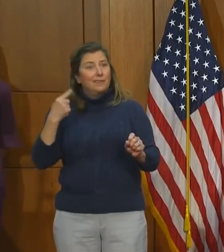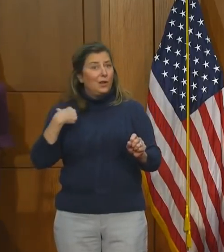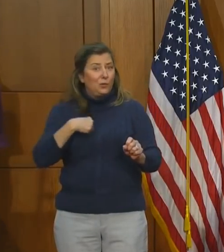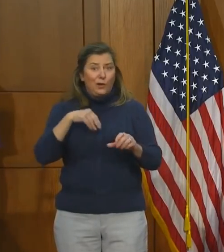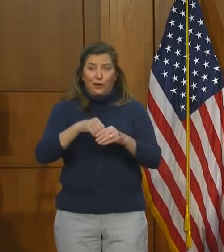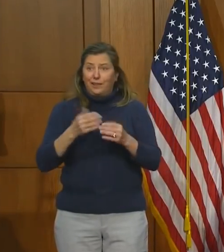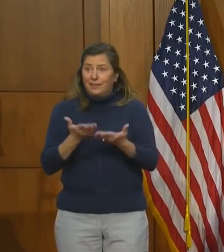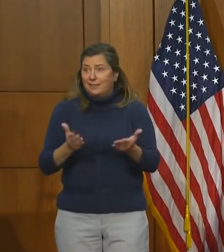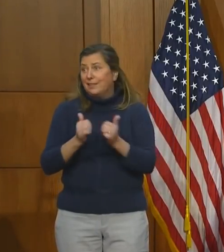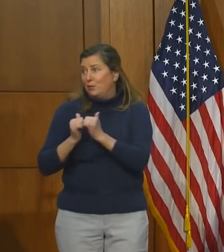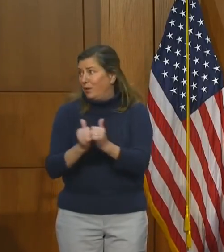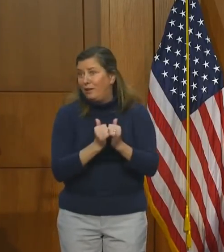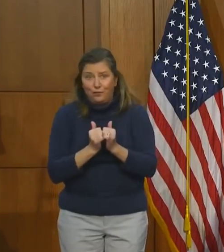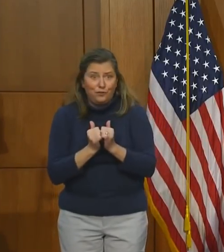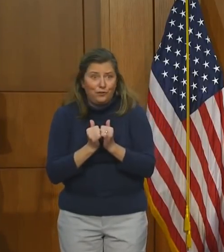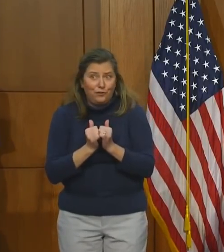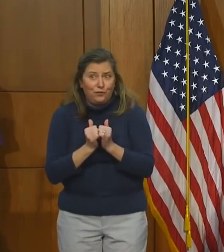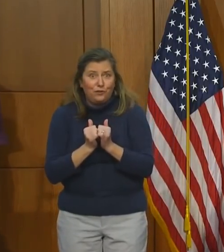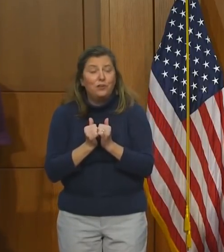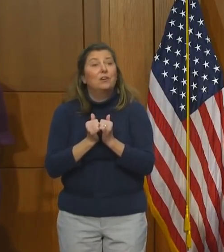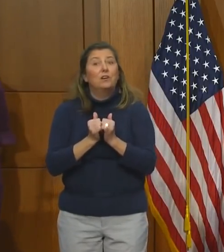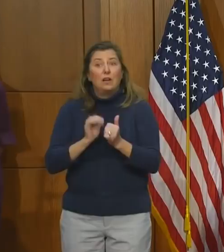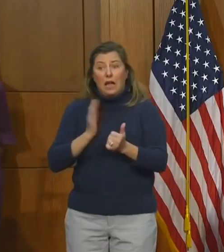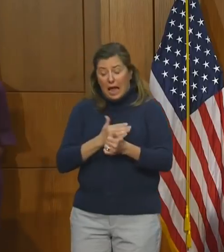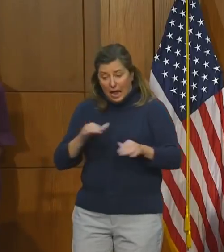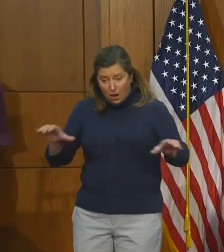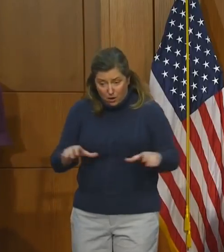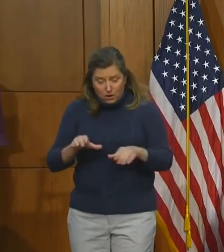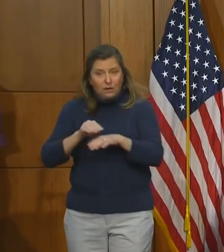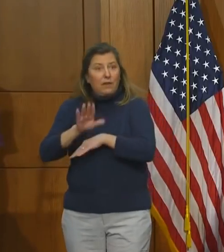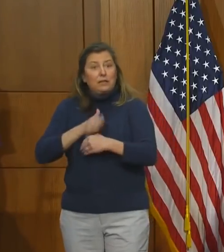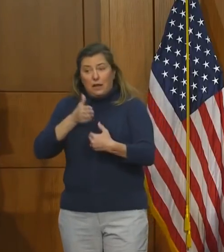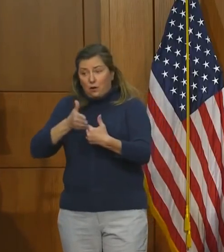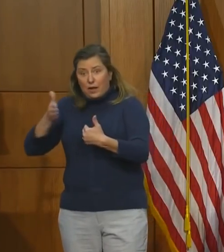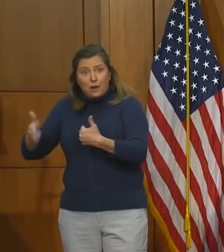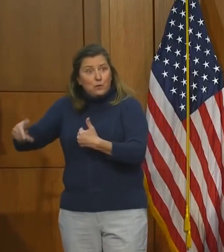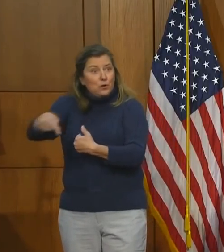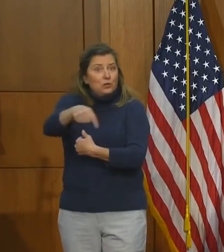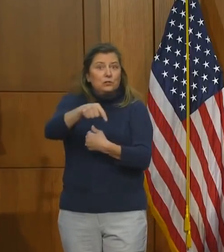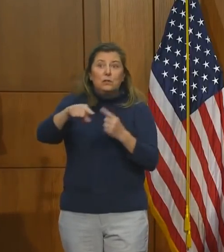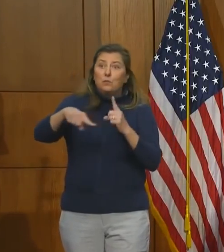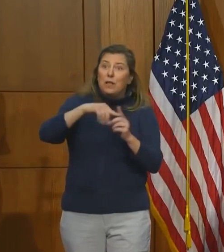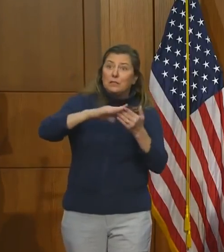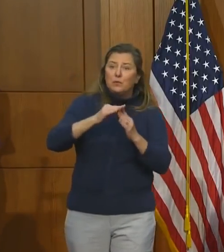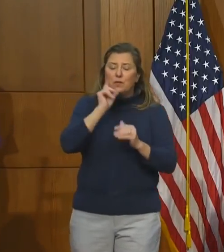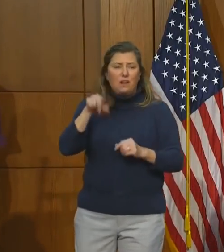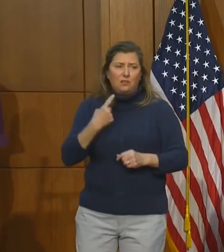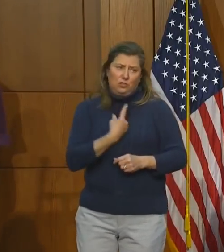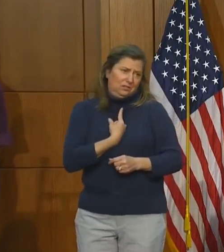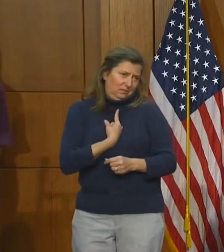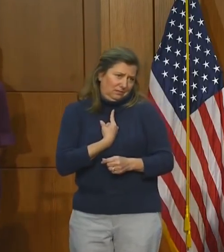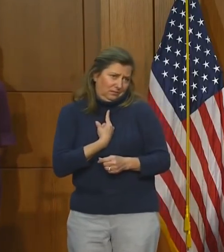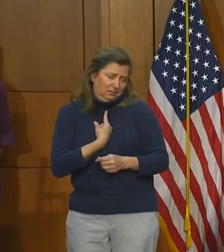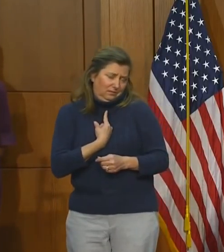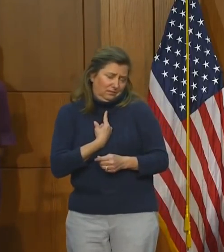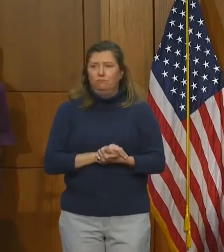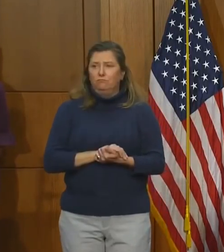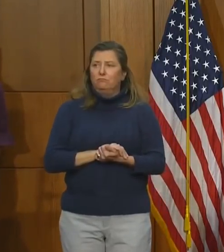YOUR OWN HEALTH AND THE HEALTH OF OTHERS IN MIND WE ARE ALL IN THIS TOGETHER. WHAT WE DO